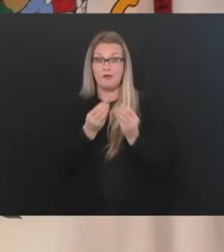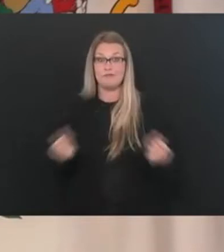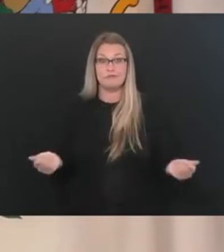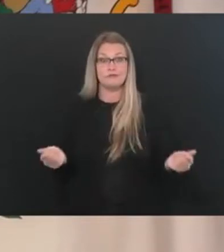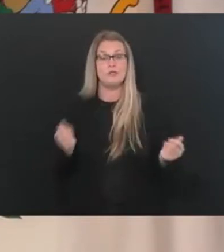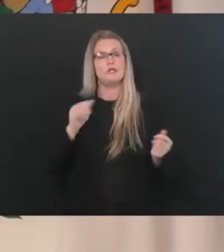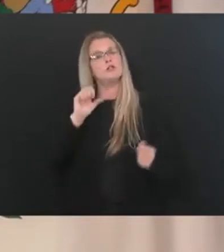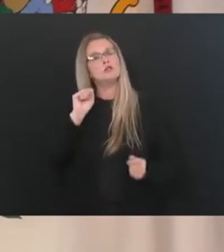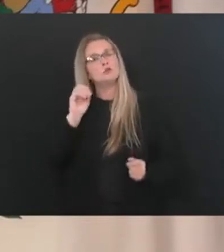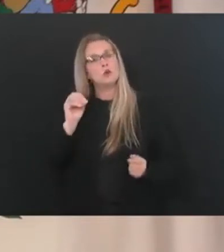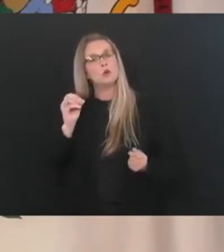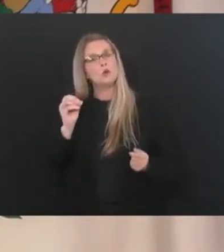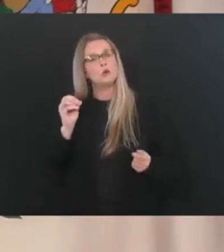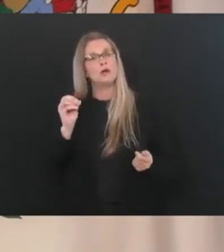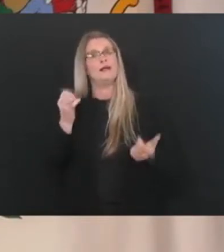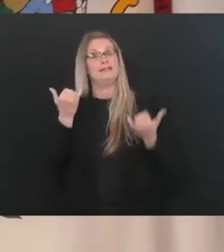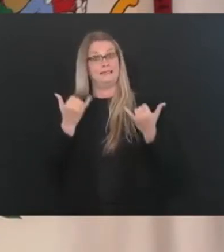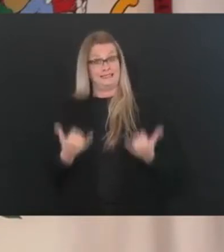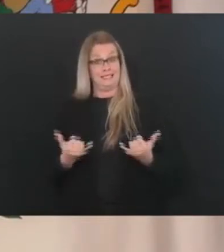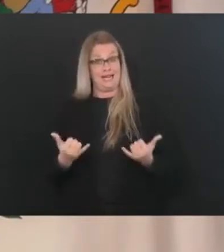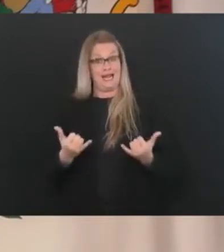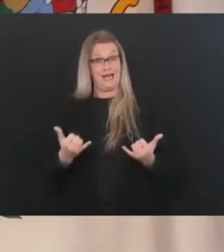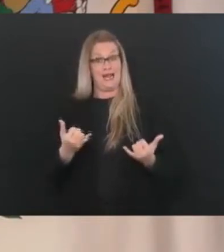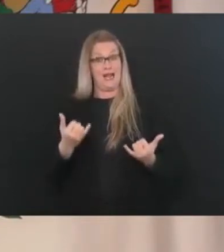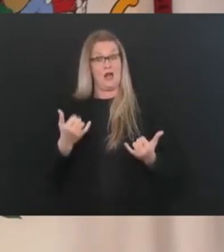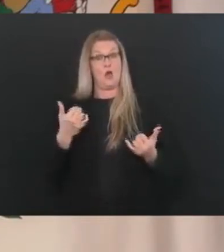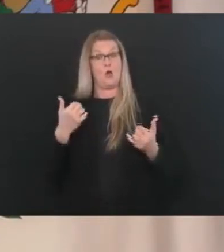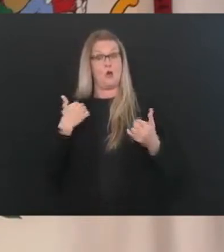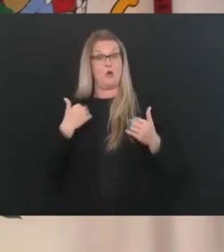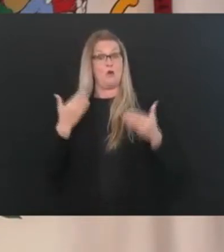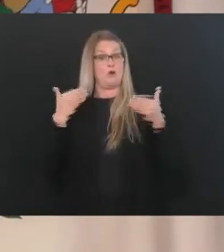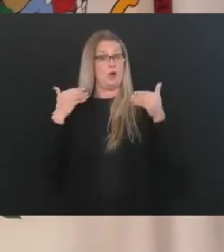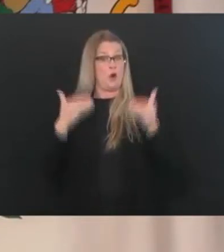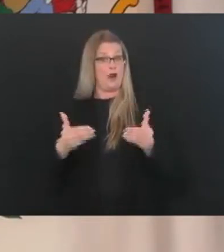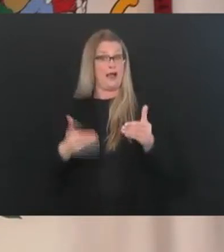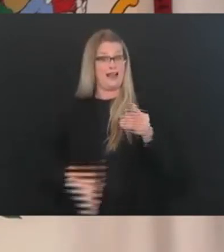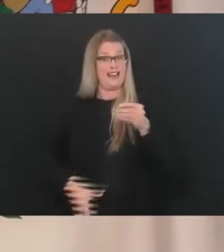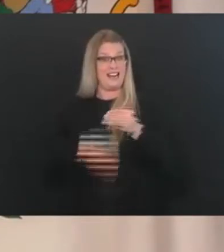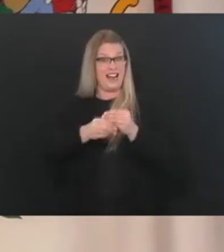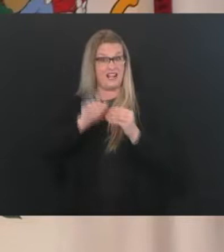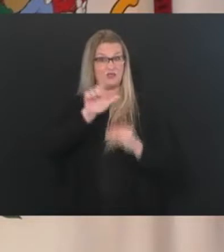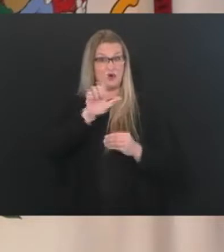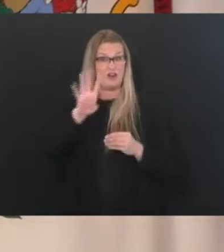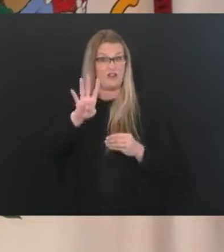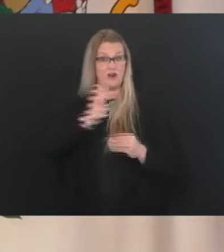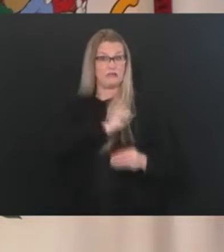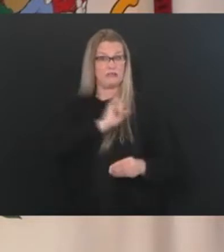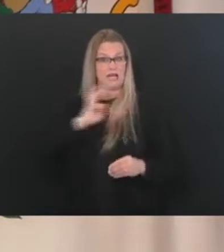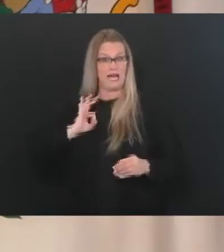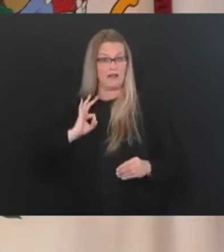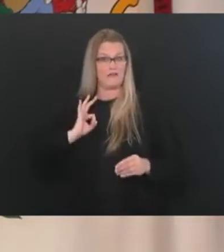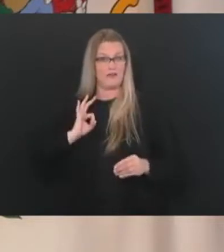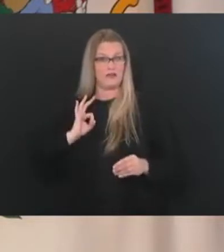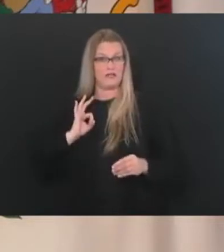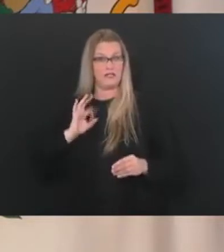WORKING 24/7, AND WE'RE STILL NOT GETTING IT DONE. SO HERE'S WHAT WE'RE GOING TO TODAY WE'RE GOING TO --